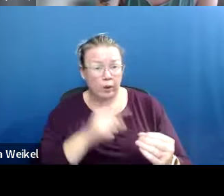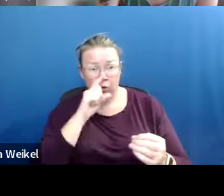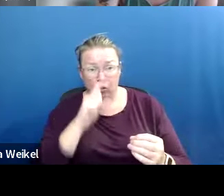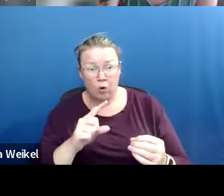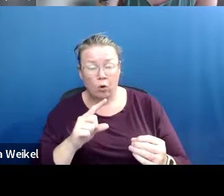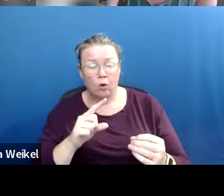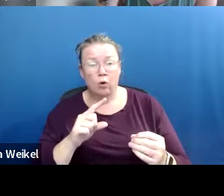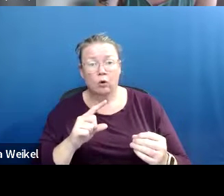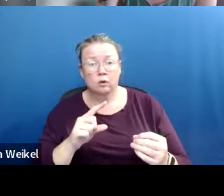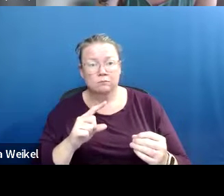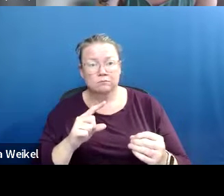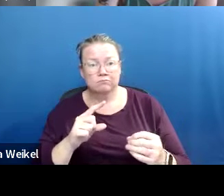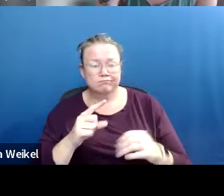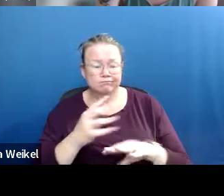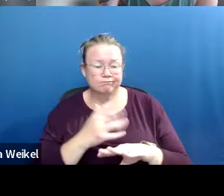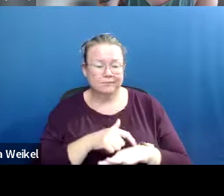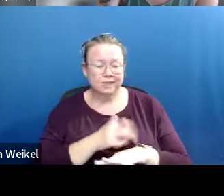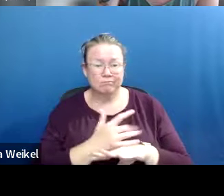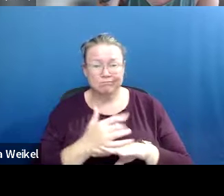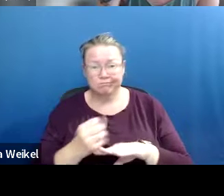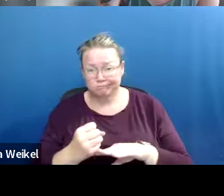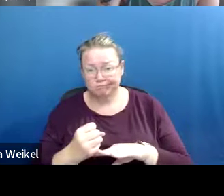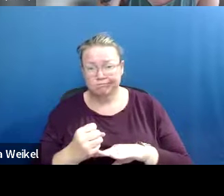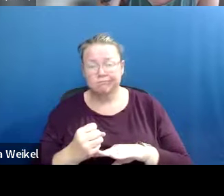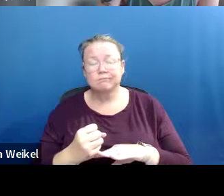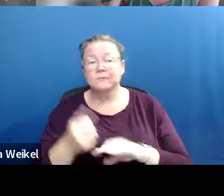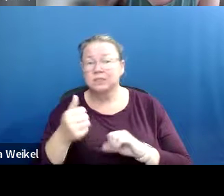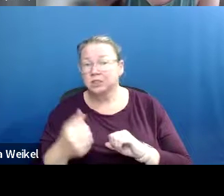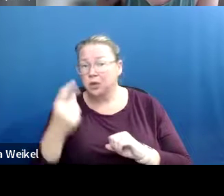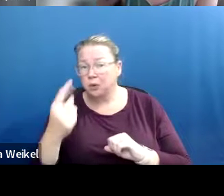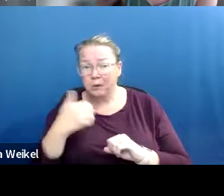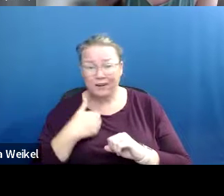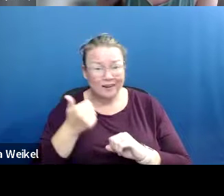Harm (He/Him): At the end of our time. Does anyone have any